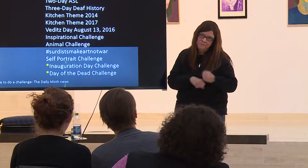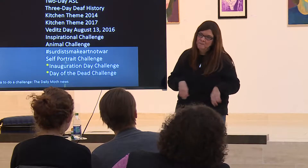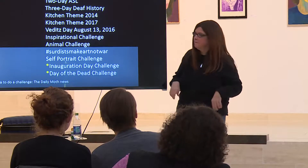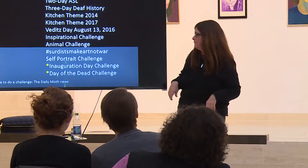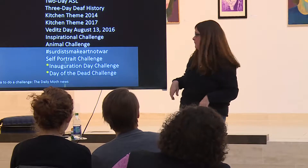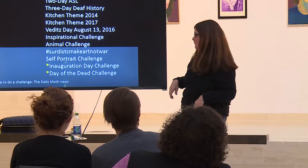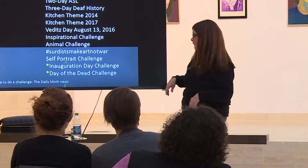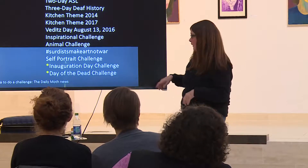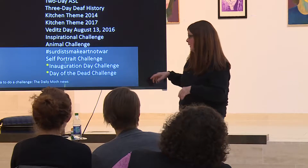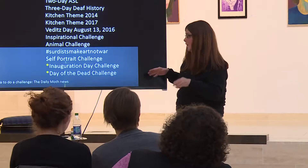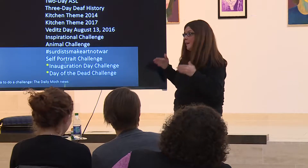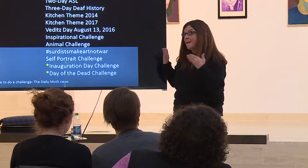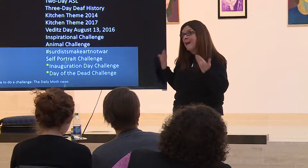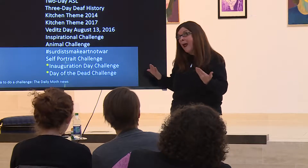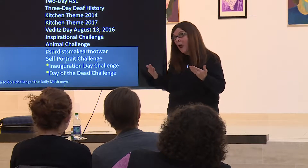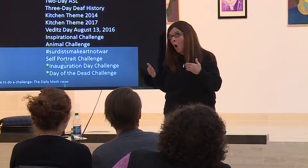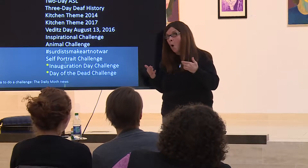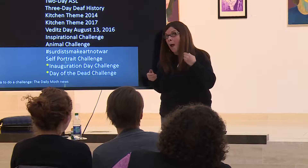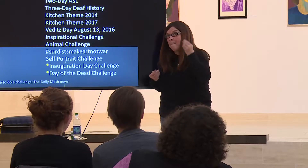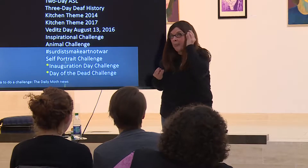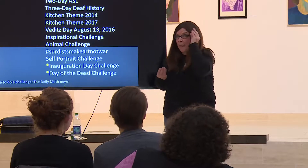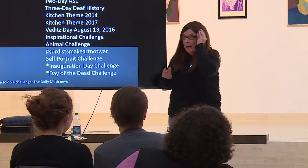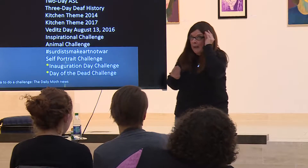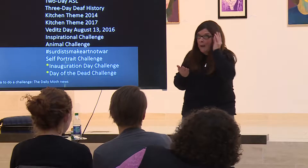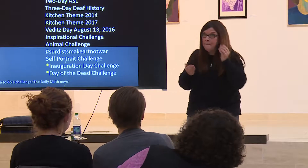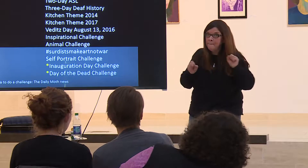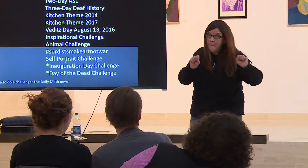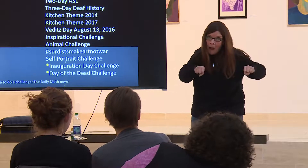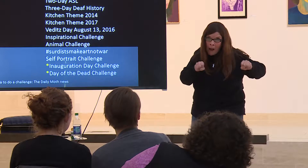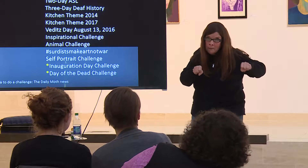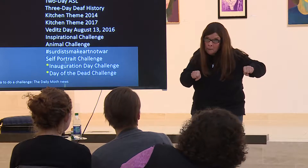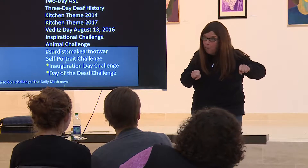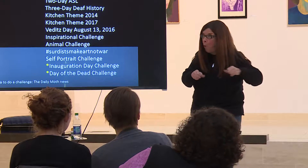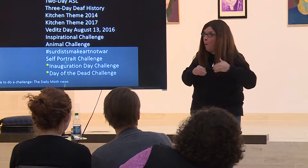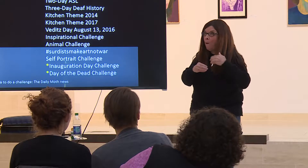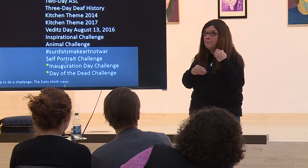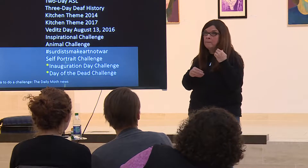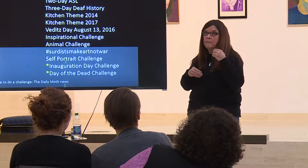By the time we had taken it down, somebody had made a piece already.